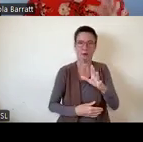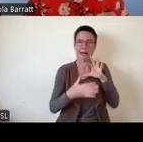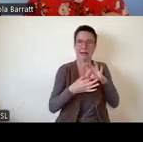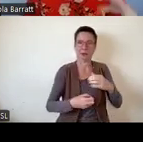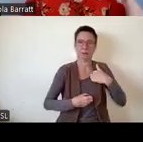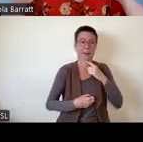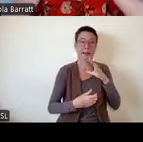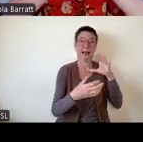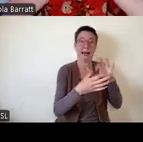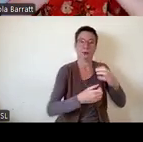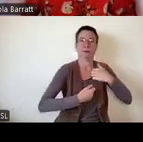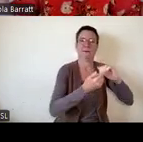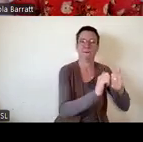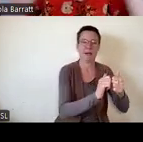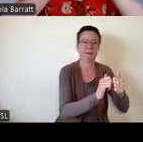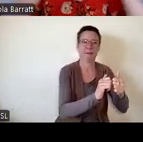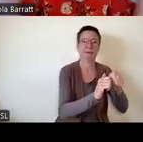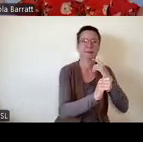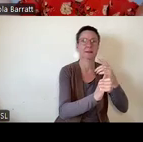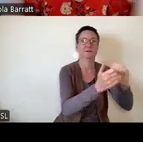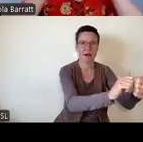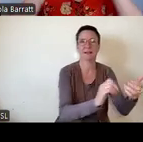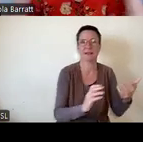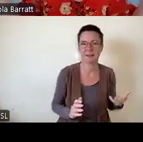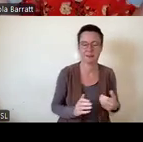Basically, the bigger your bottom network, your first-degree connections,